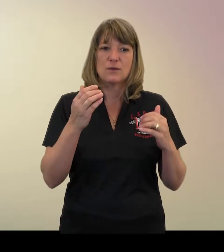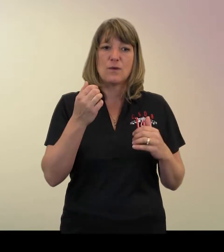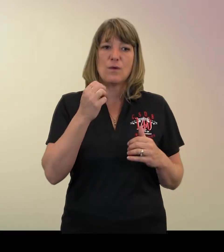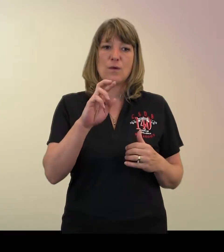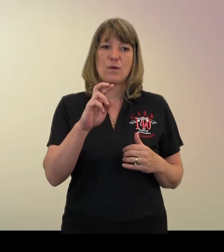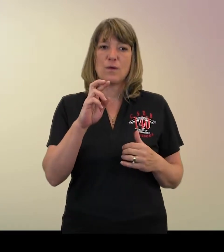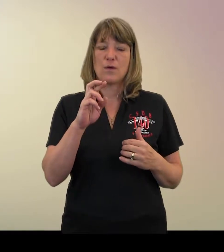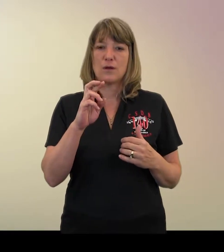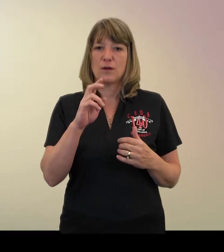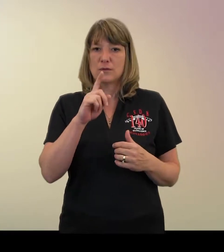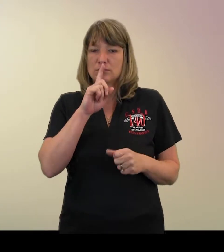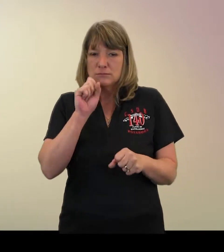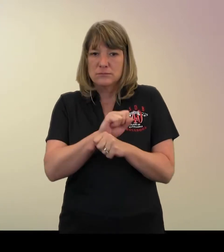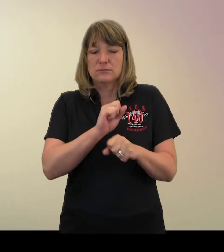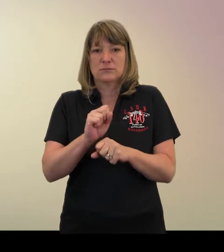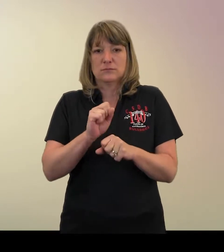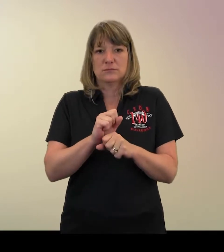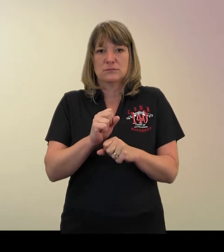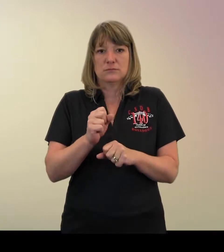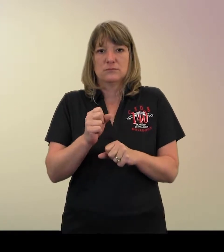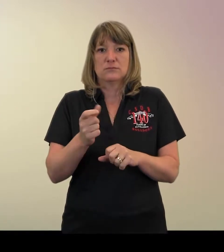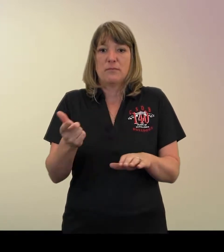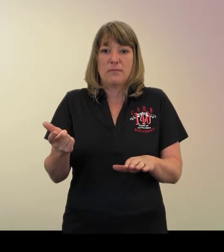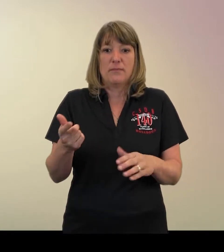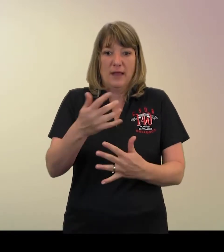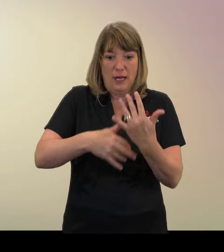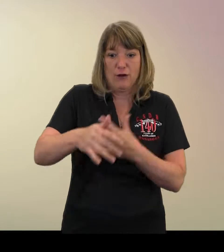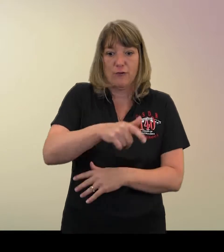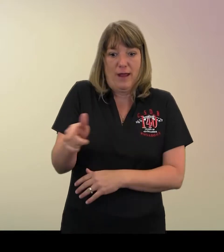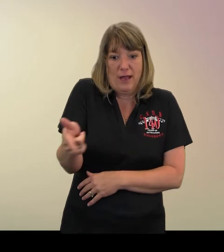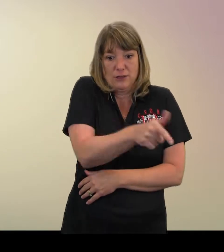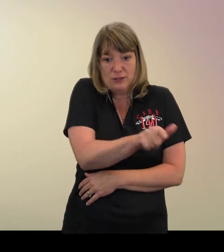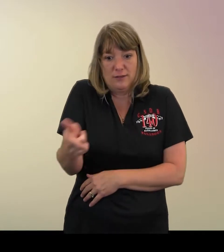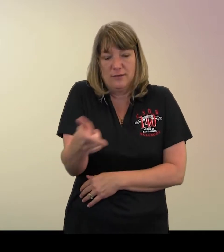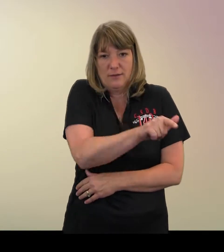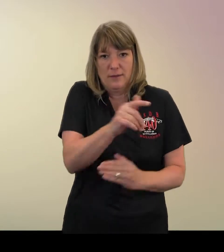to have truly back and forth interaction with peers